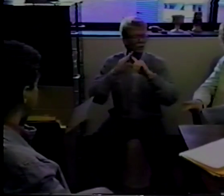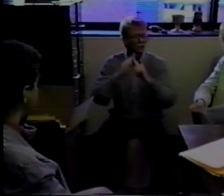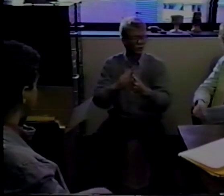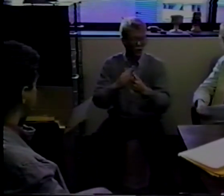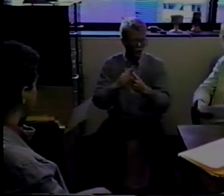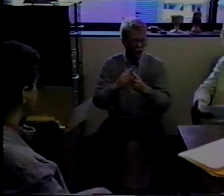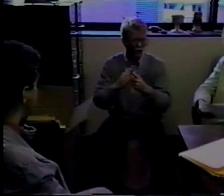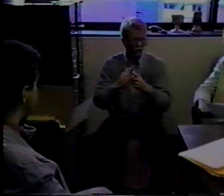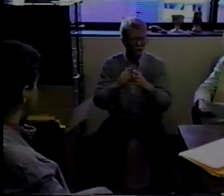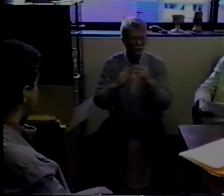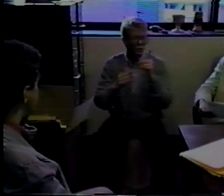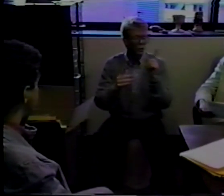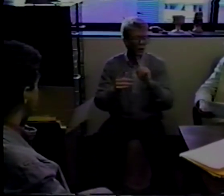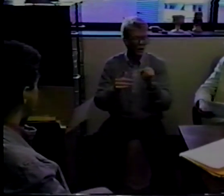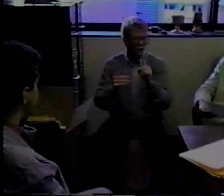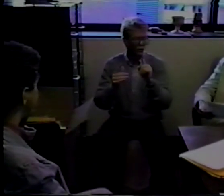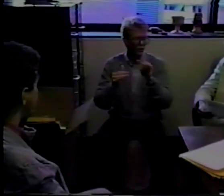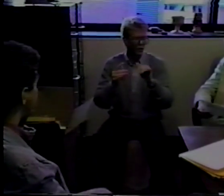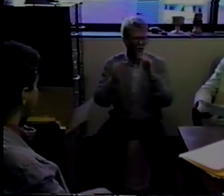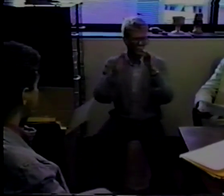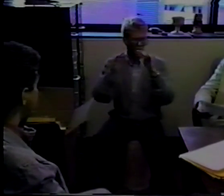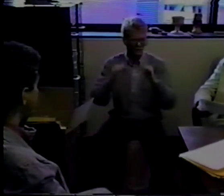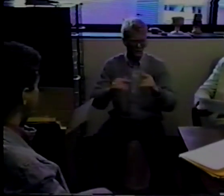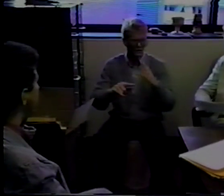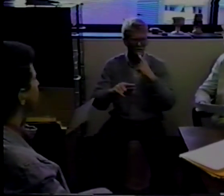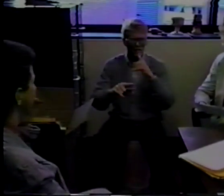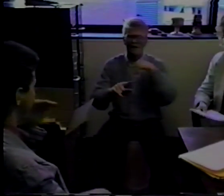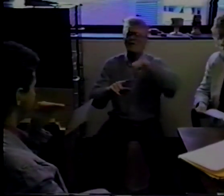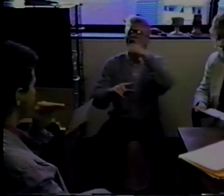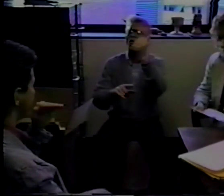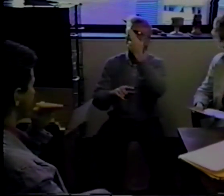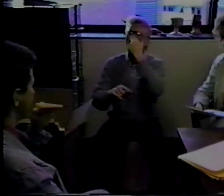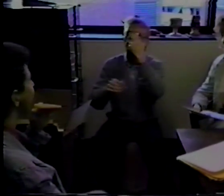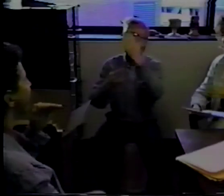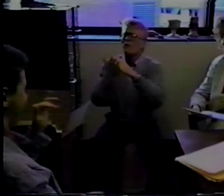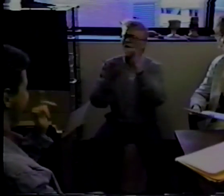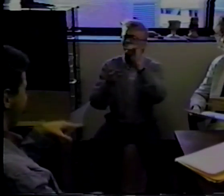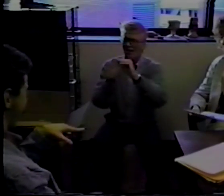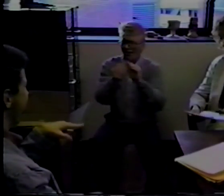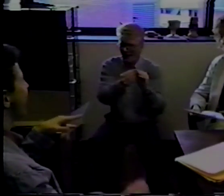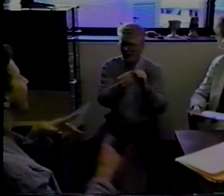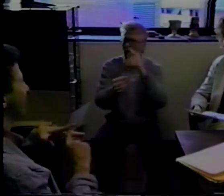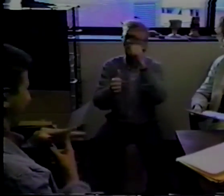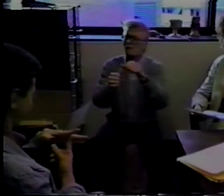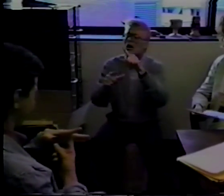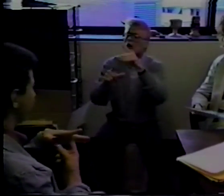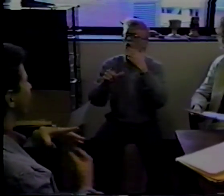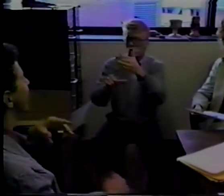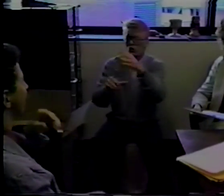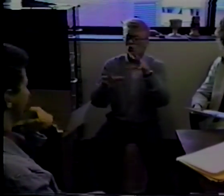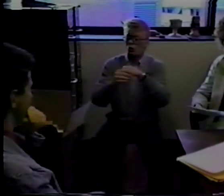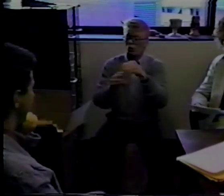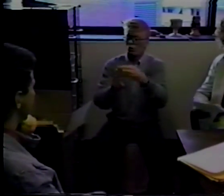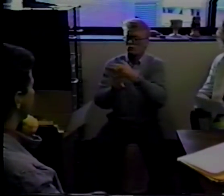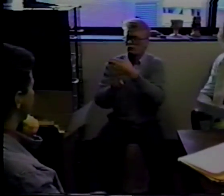he says "Oh, there was another funny part," but it's good that you include the part before so show how it got into